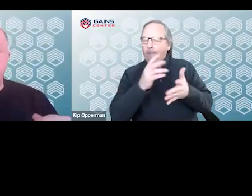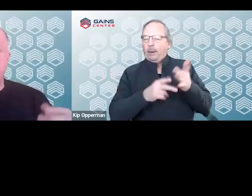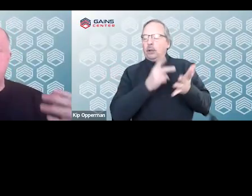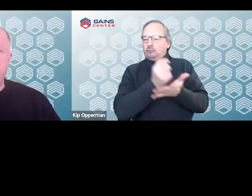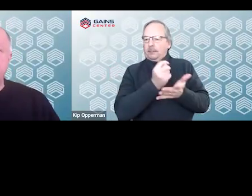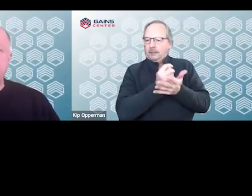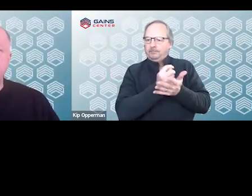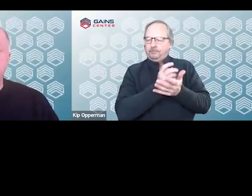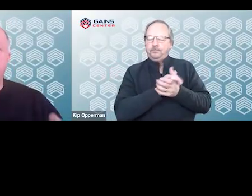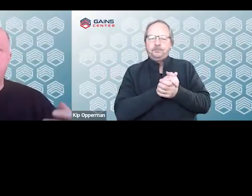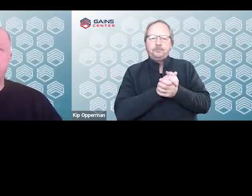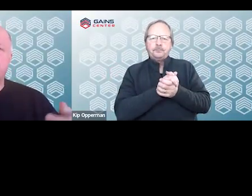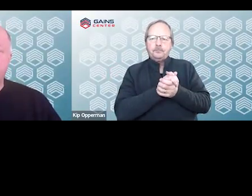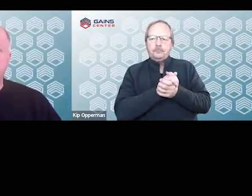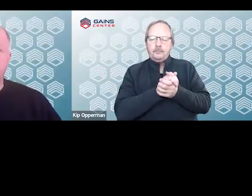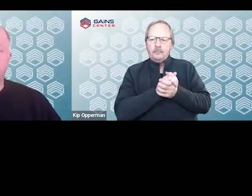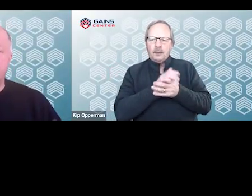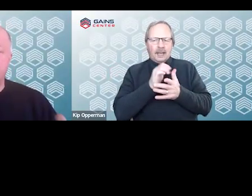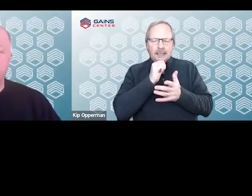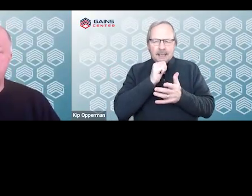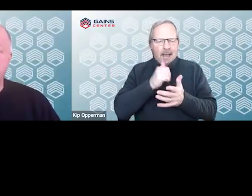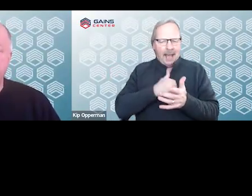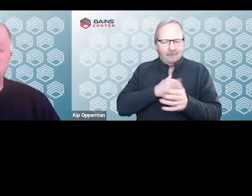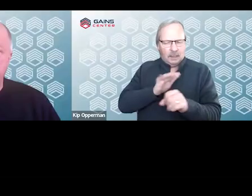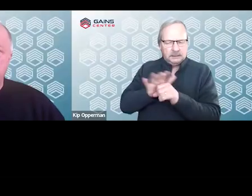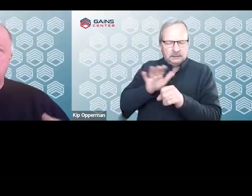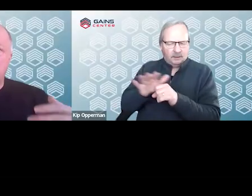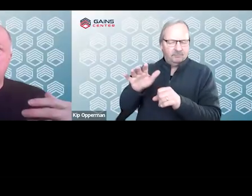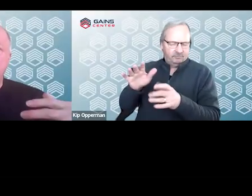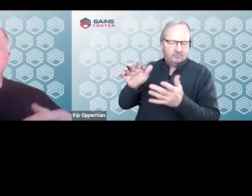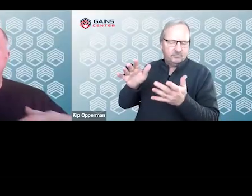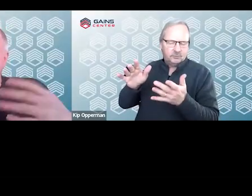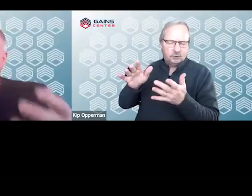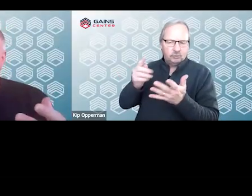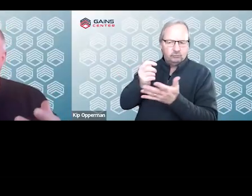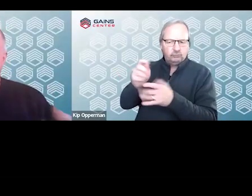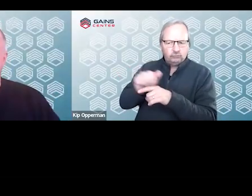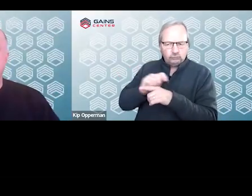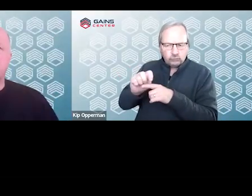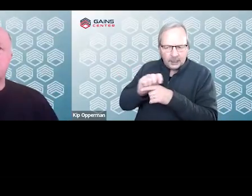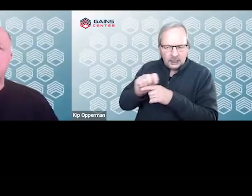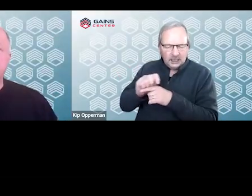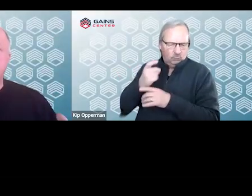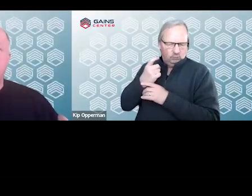There's been an absence of effective training. There have been a number of even recent initiatives